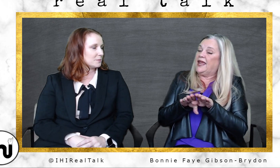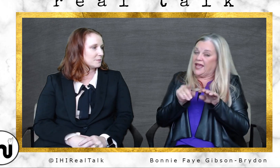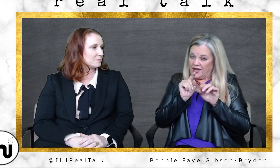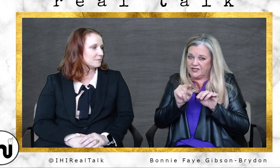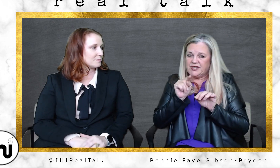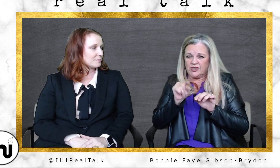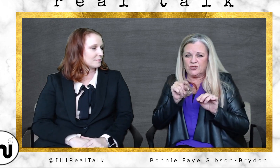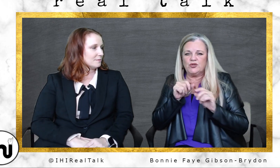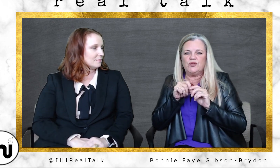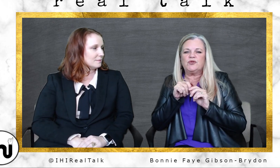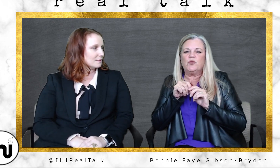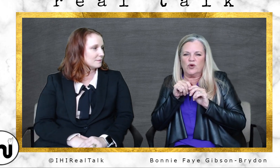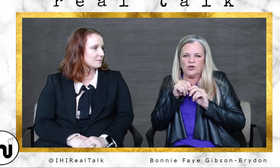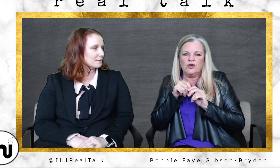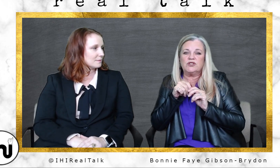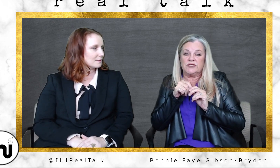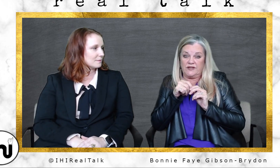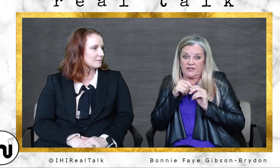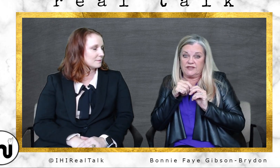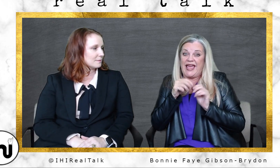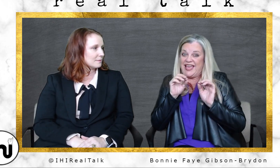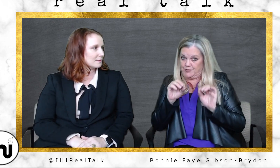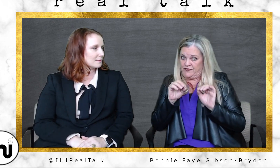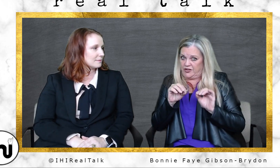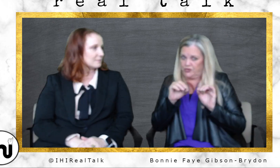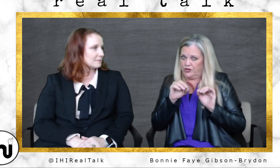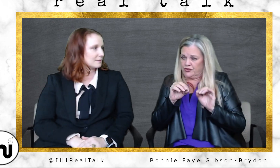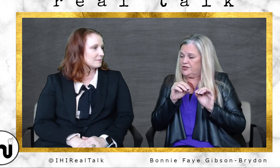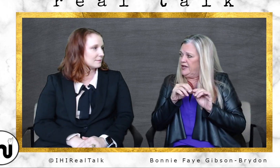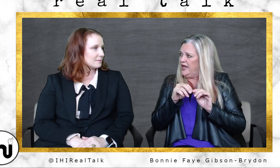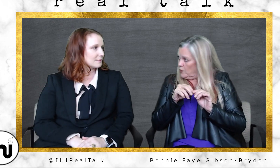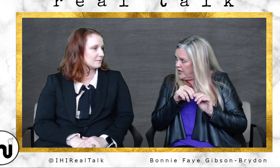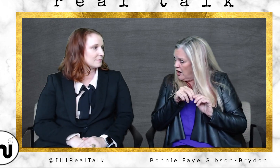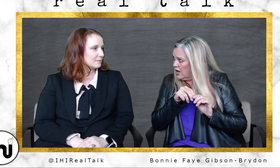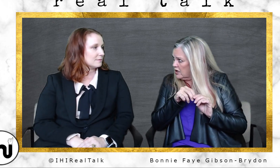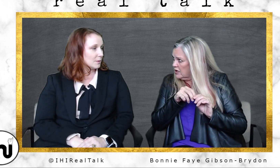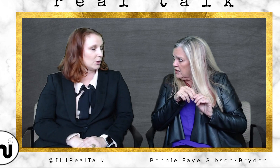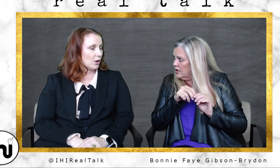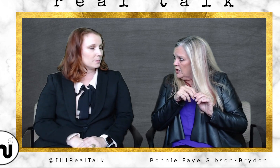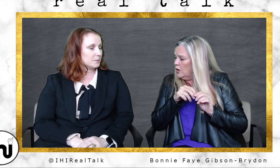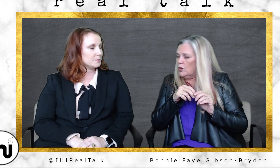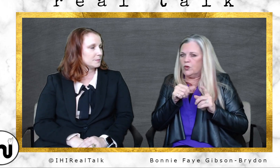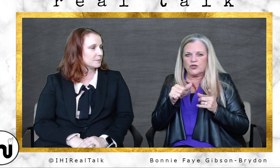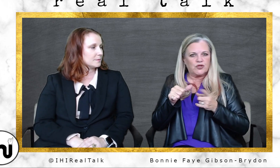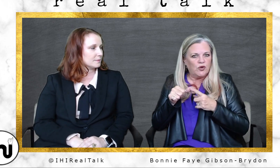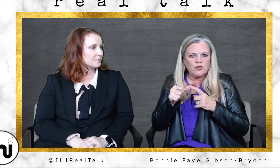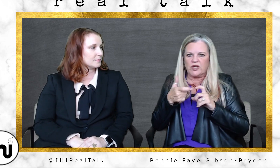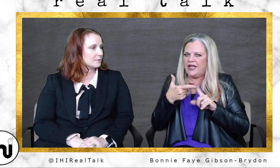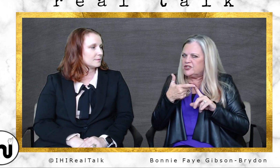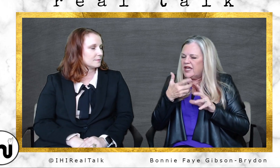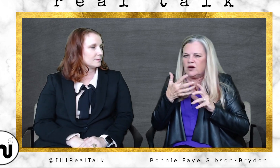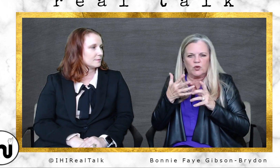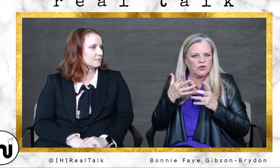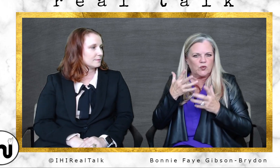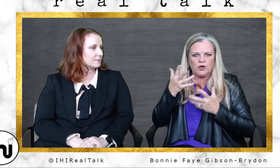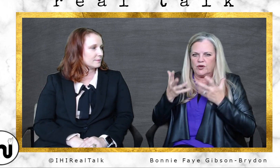Bonnie: And I have to tell you too that, the world looks at us as professionals, and we are! Desirée: We are! Bonnie: We're schooled. We're educated.